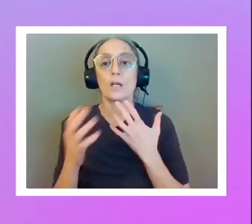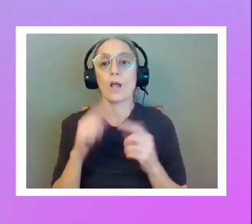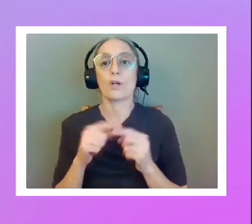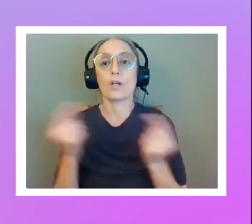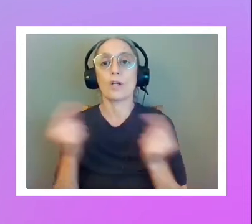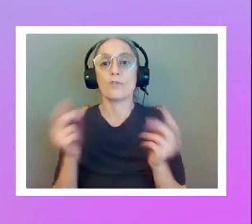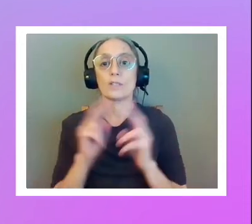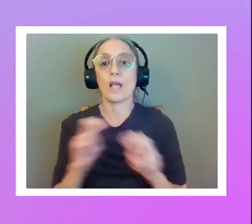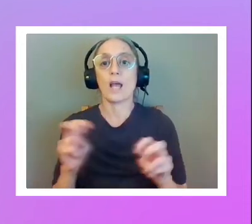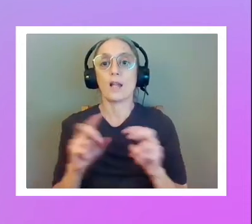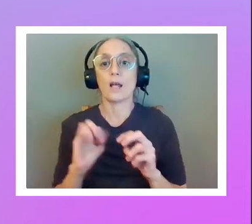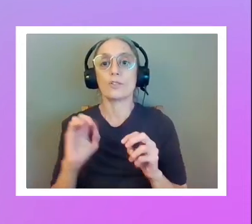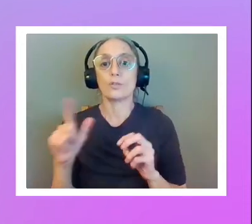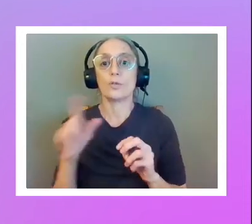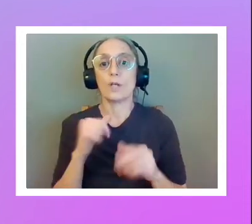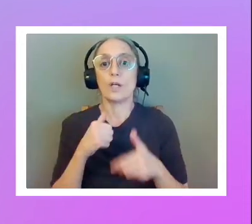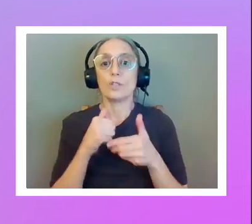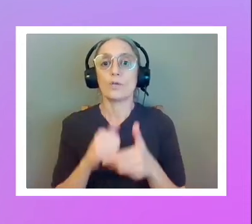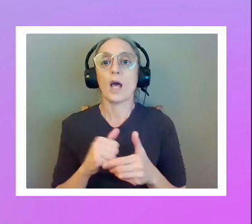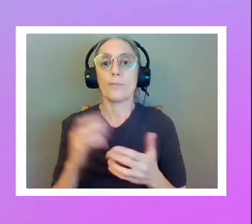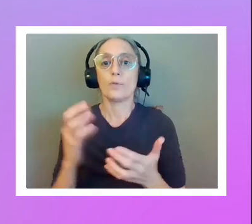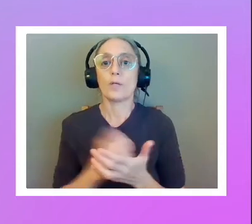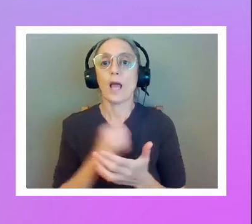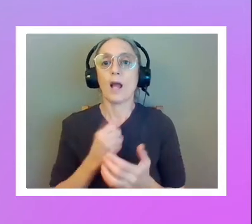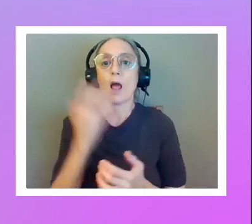to help you get the look and feel that you want.